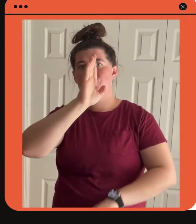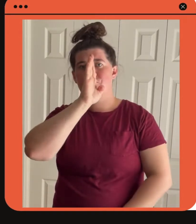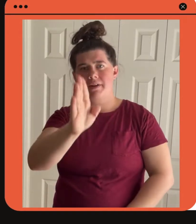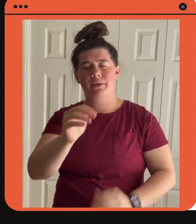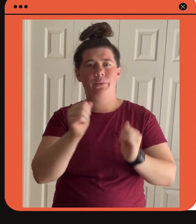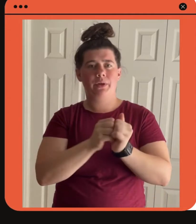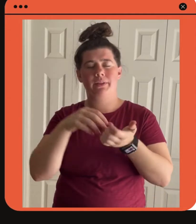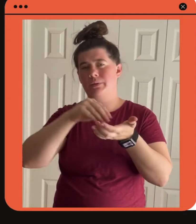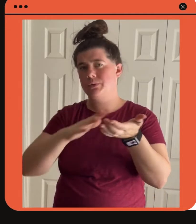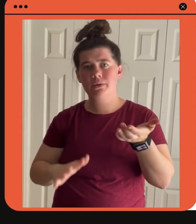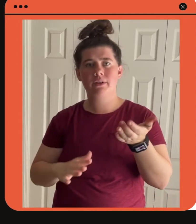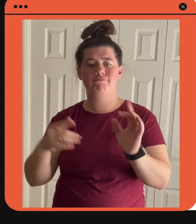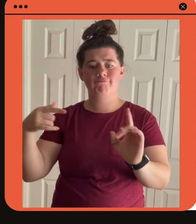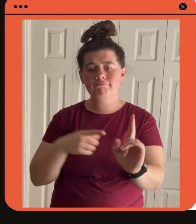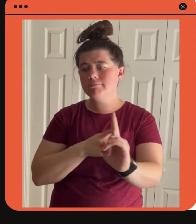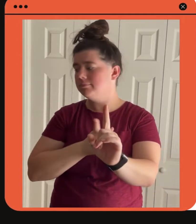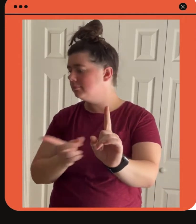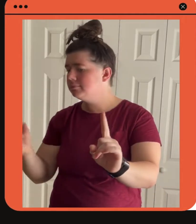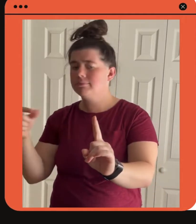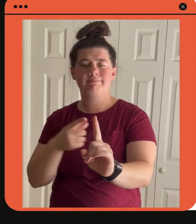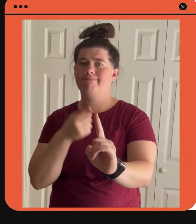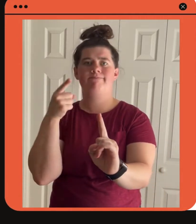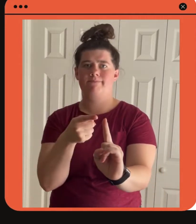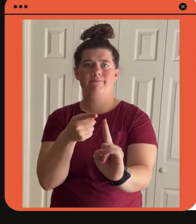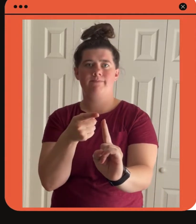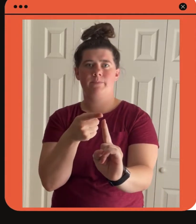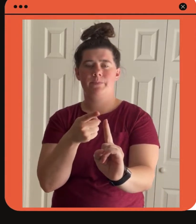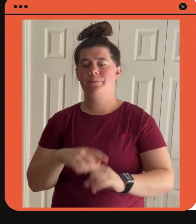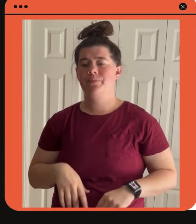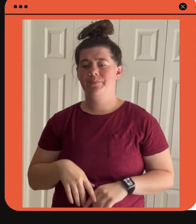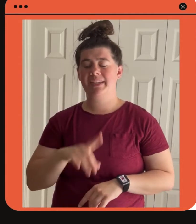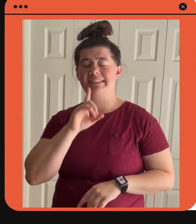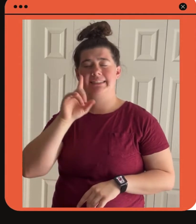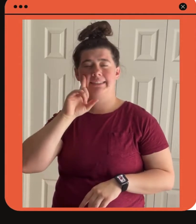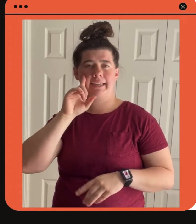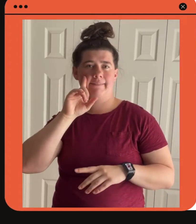You need to communicate directly with your student. Don't beat around the bush. Just get to the point.